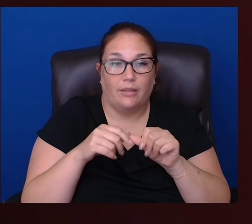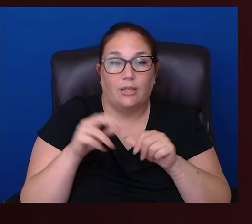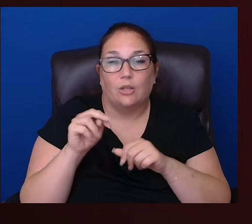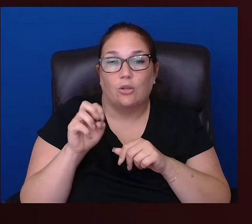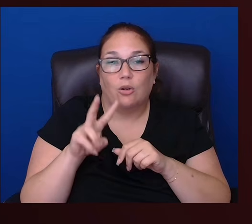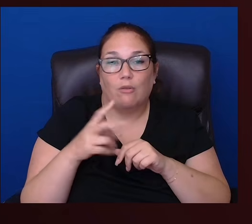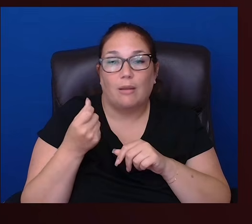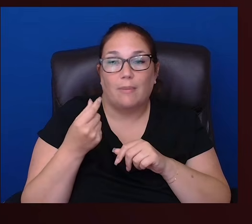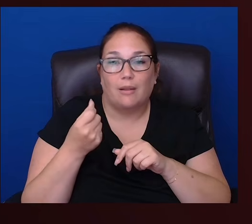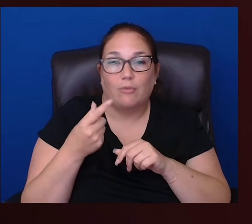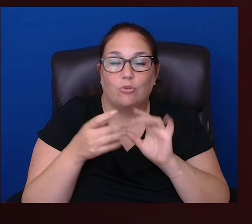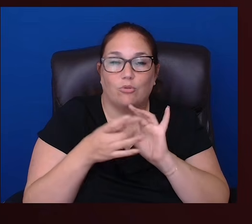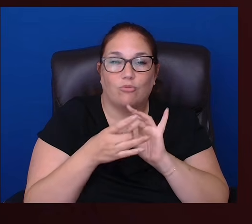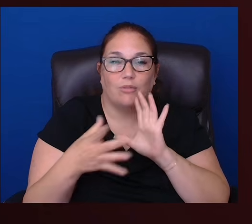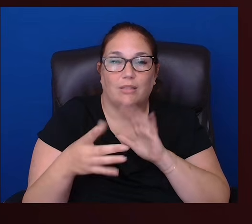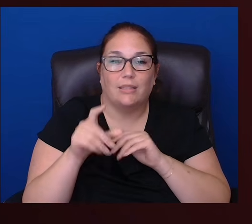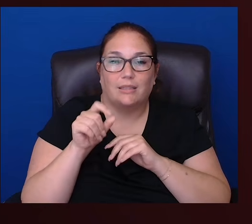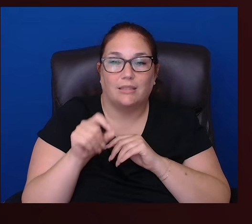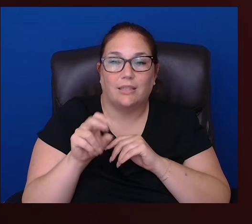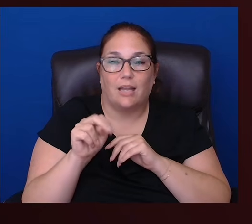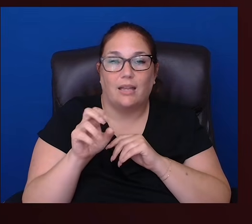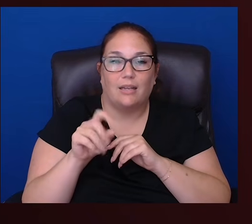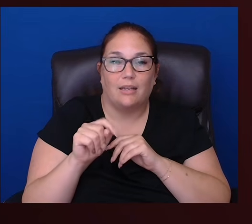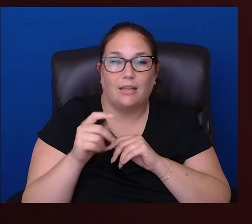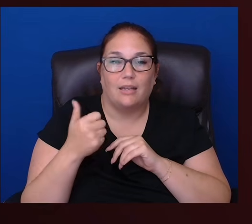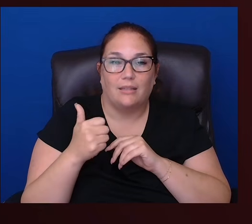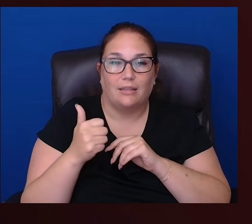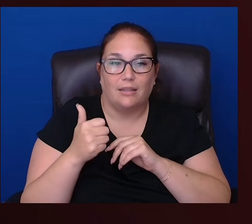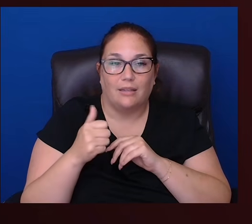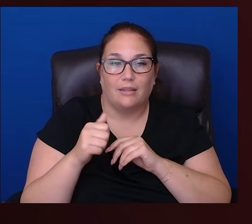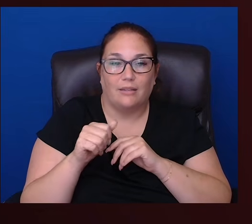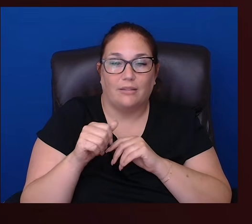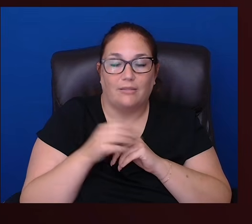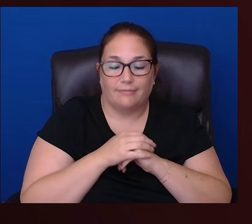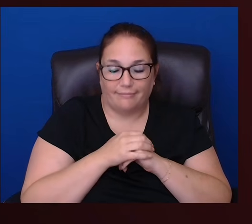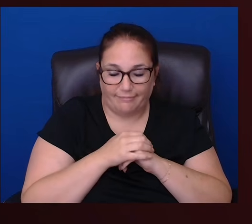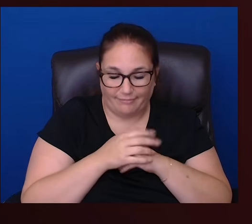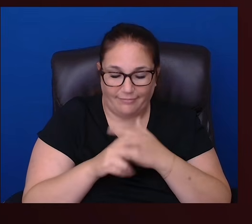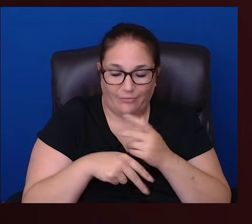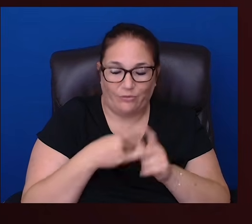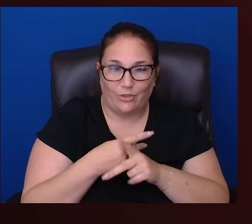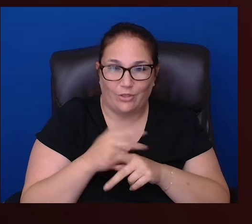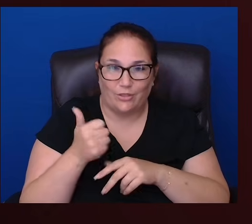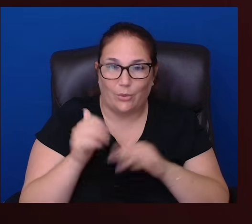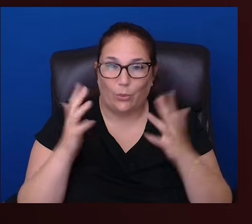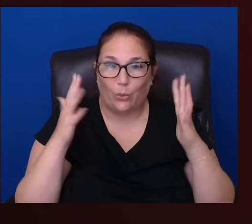release.NET 10, version 10. Wow, it's excited.